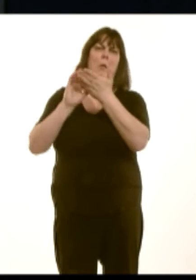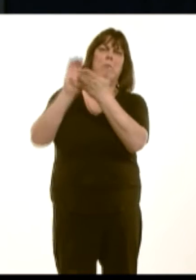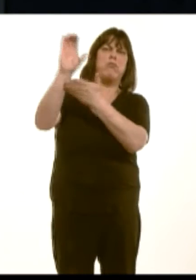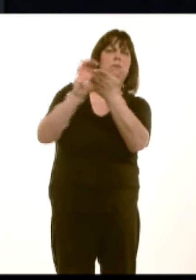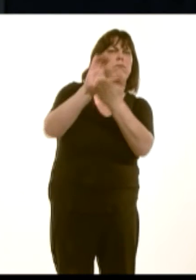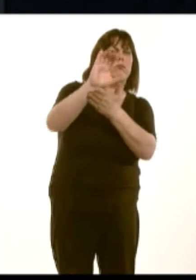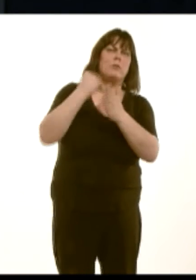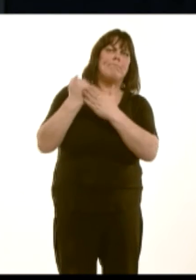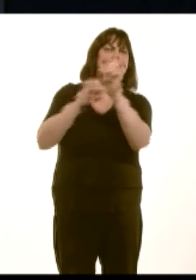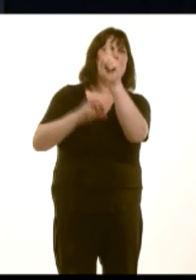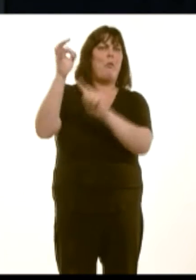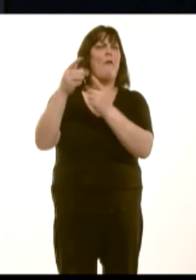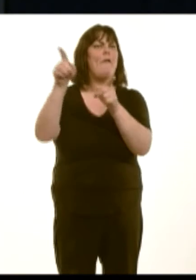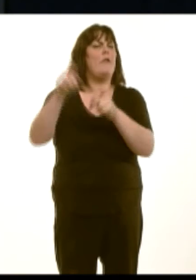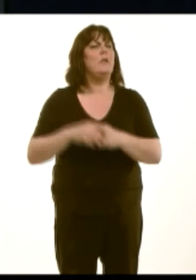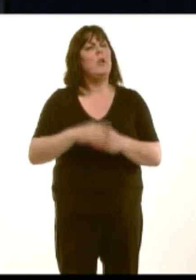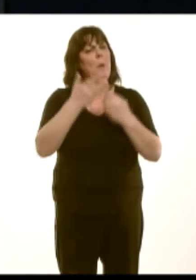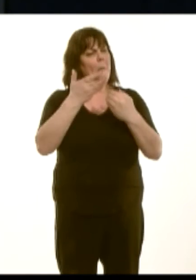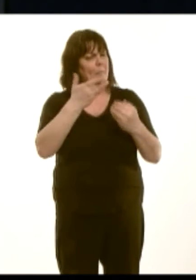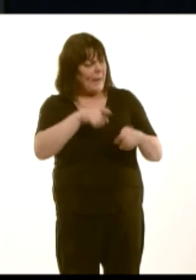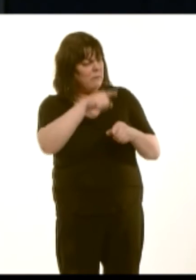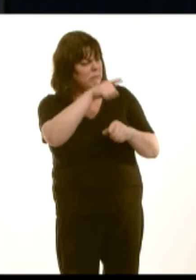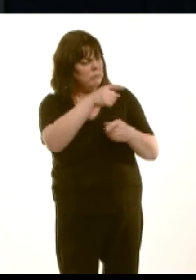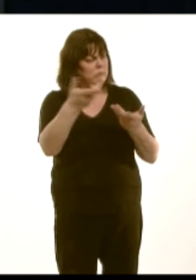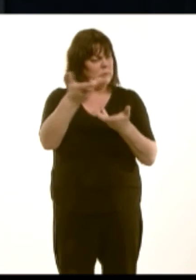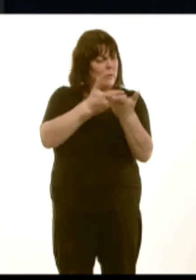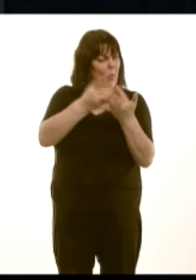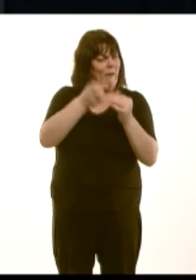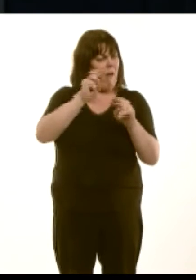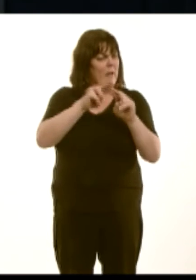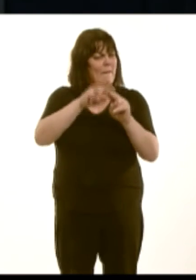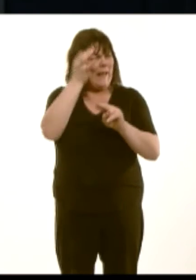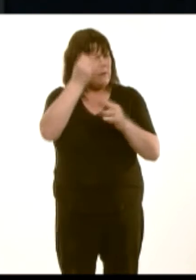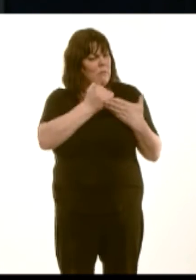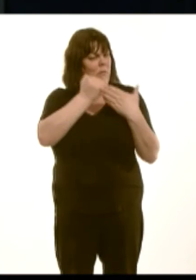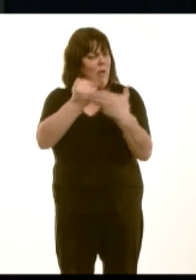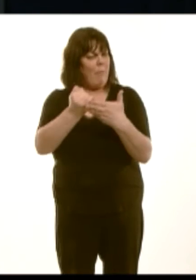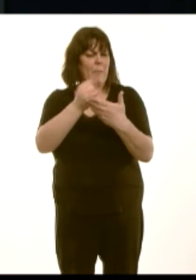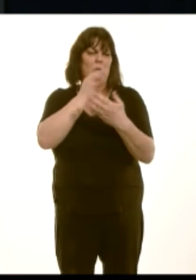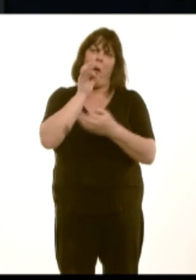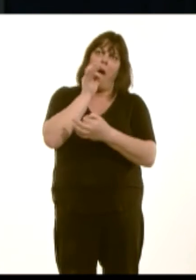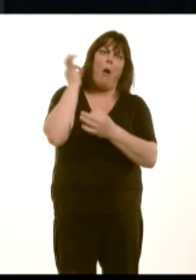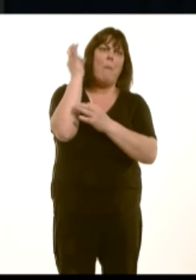What discussions have you had, and your Government, with the City of Cardiff Council, to help them design a bid for their own city deal?